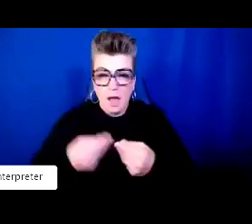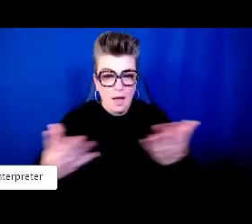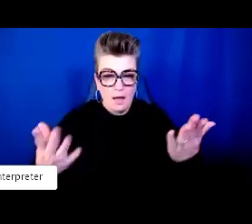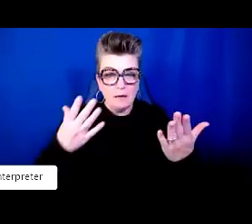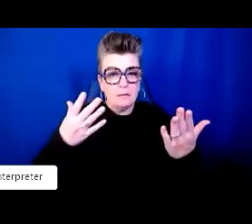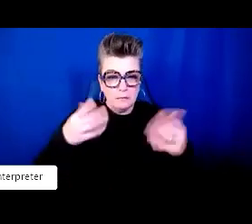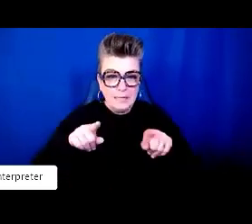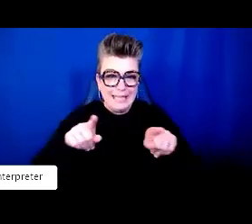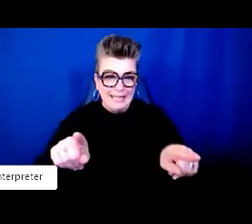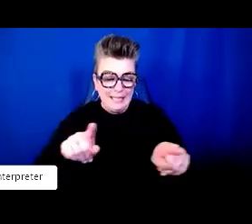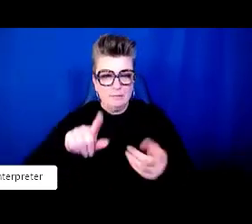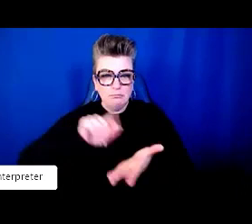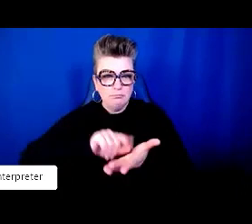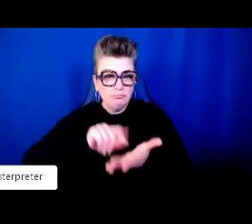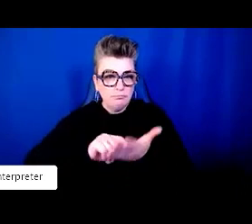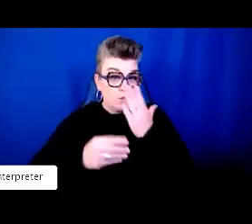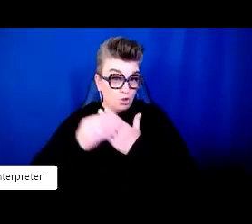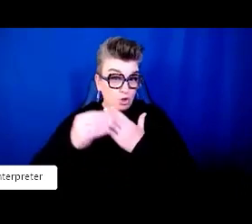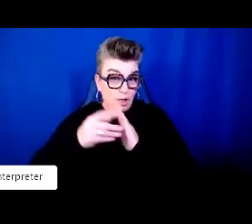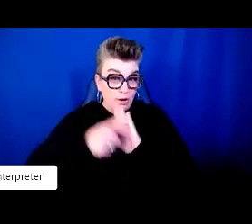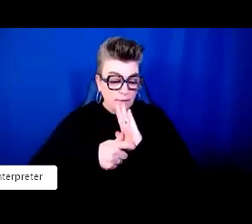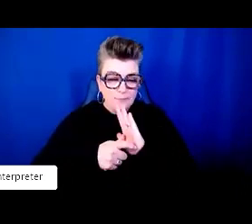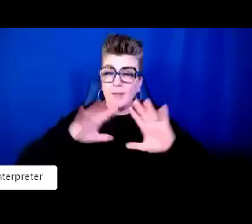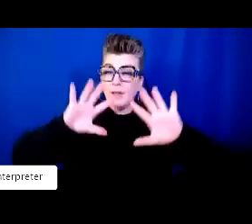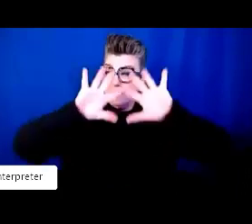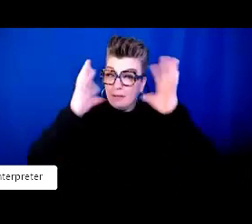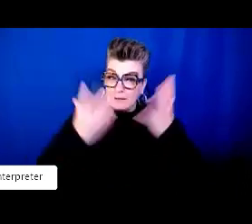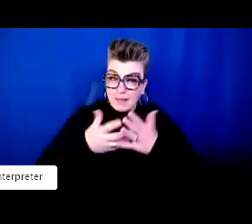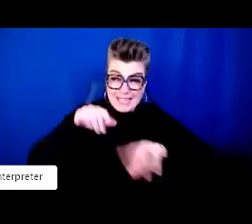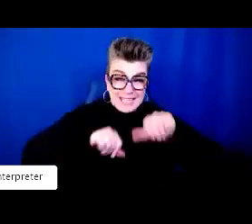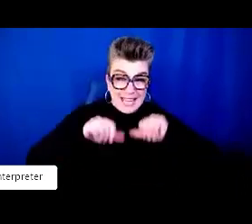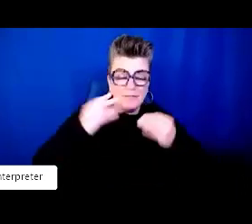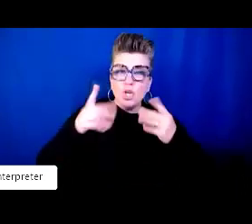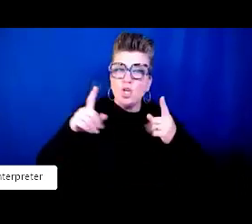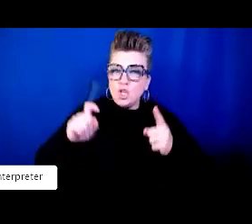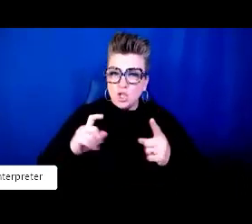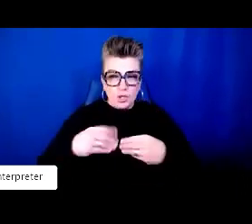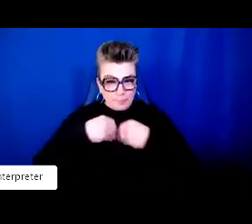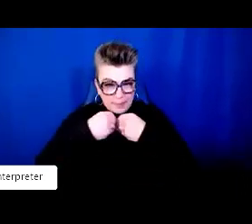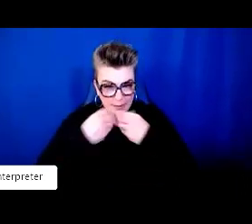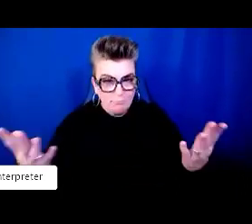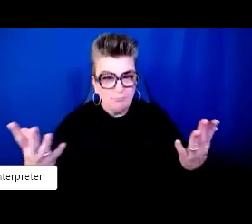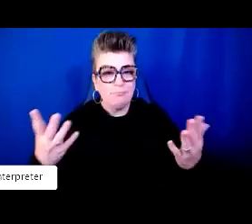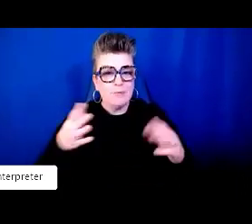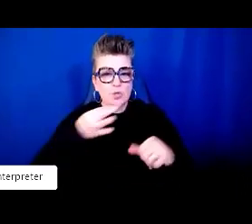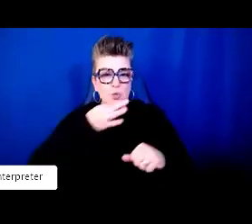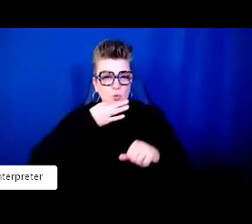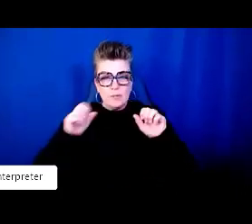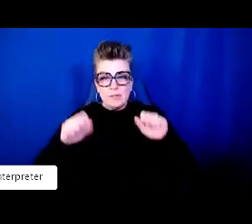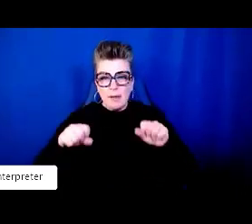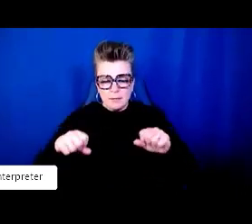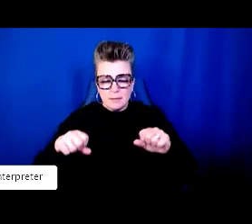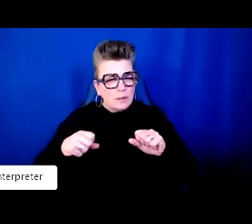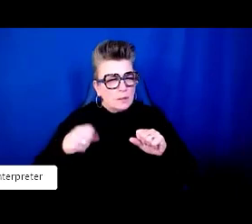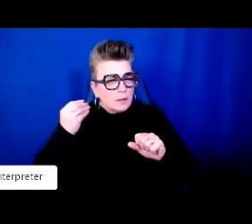In all cases, scientific data should be made accessible as soon as possible, but there are some time points for when this should happen.